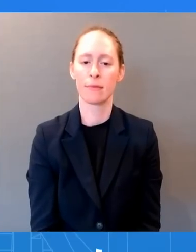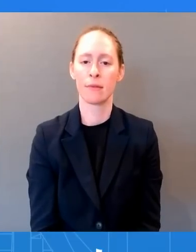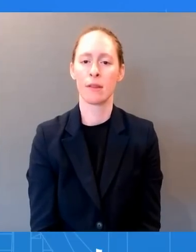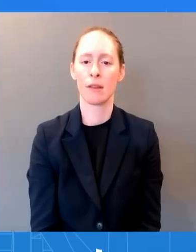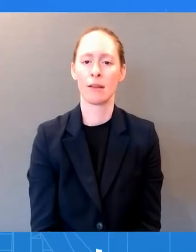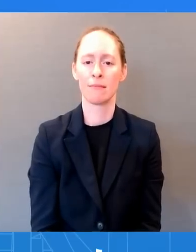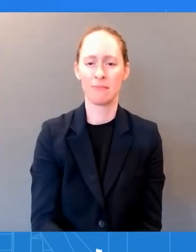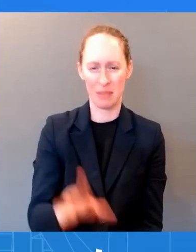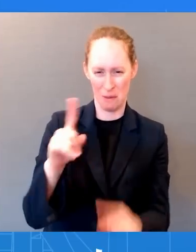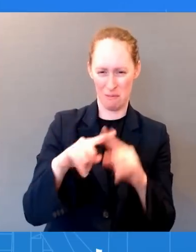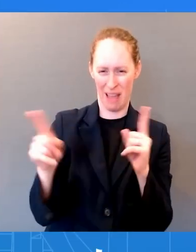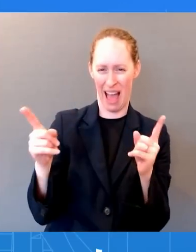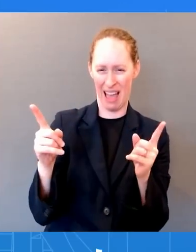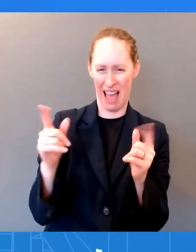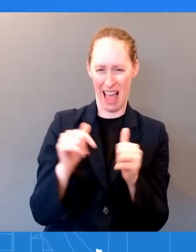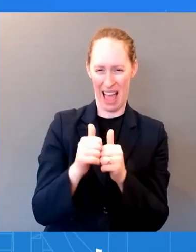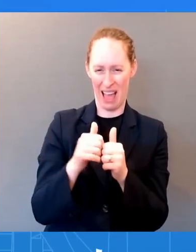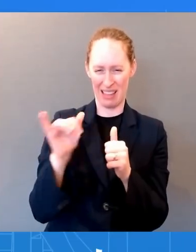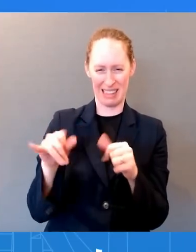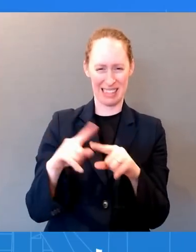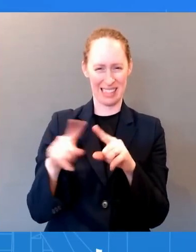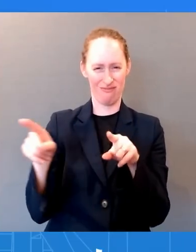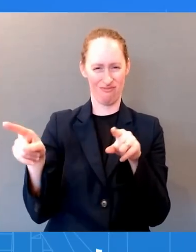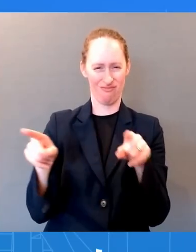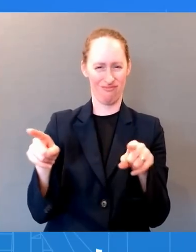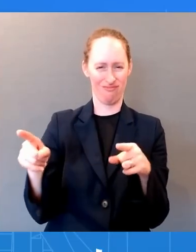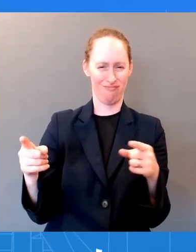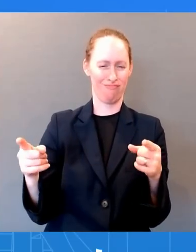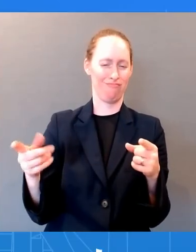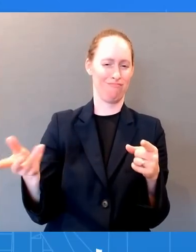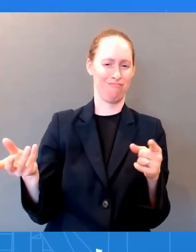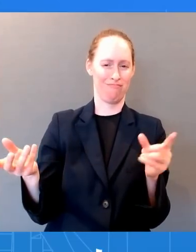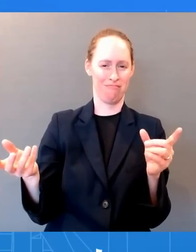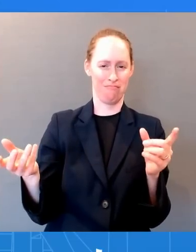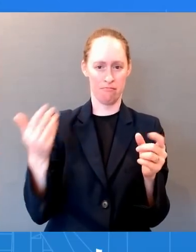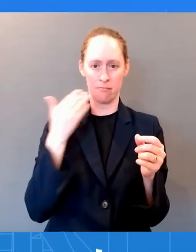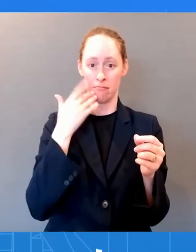Somebody unvaccinated comes over on a plane; you say that's not okay.